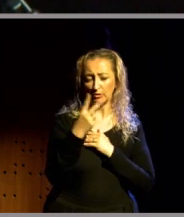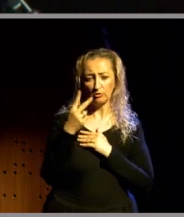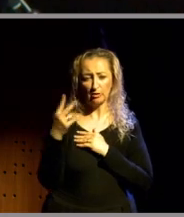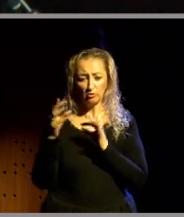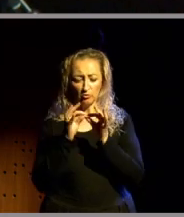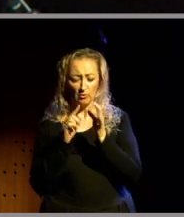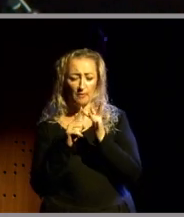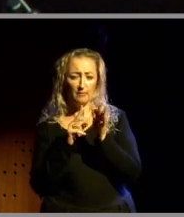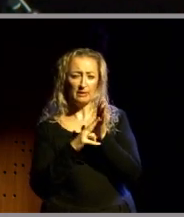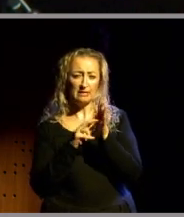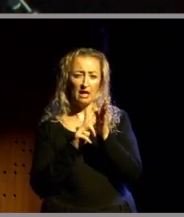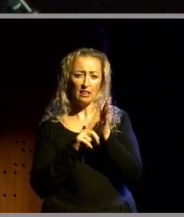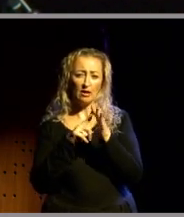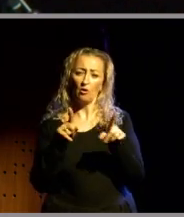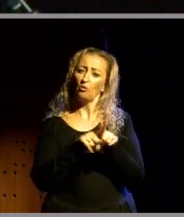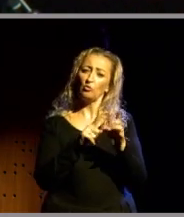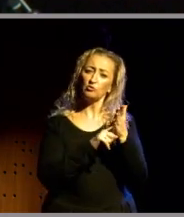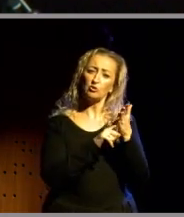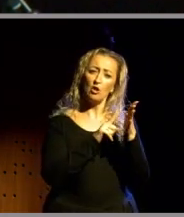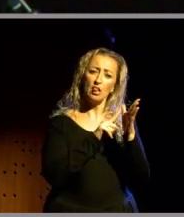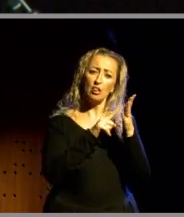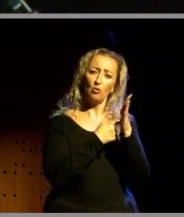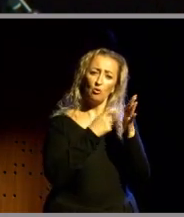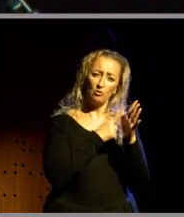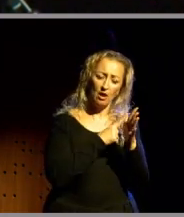Also Laura McBride and Courtney Marsh,